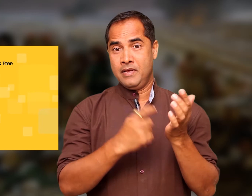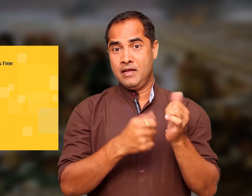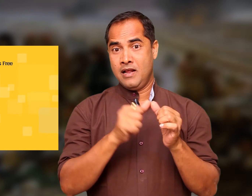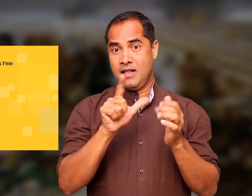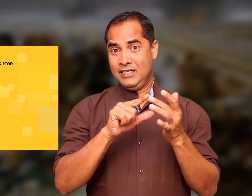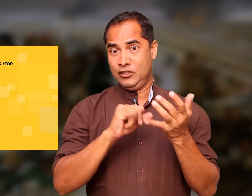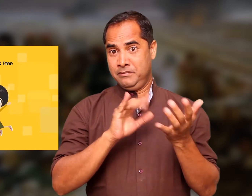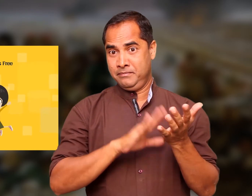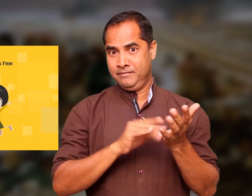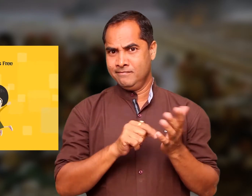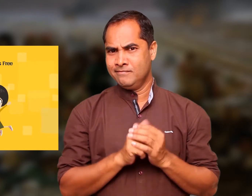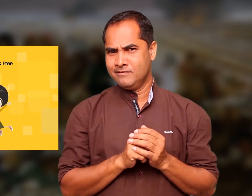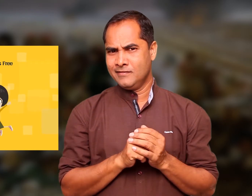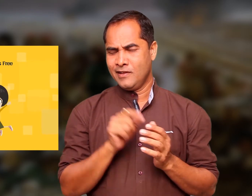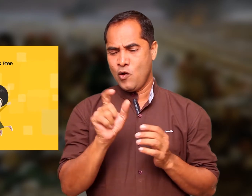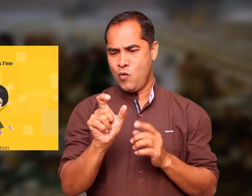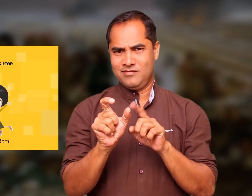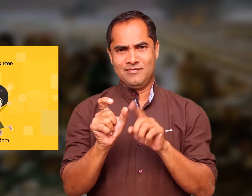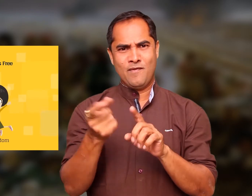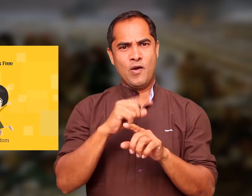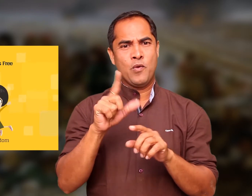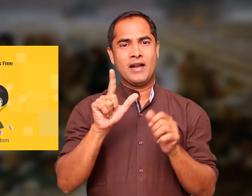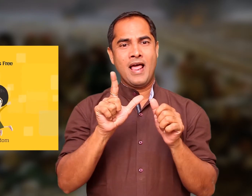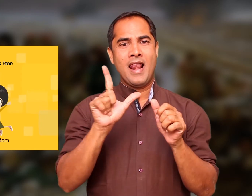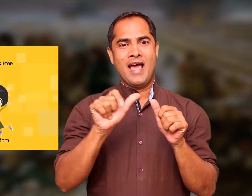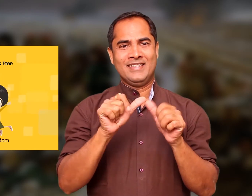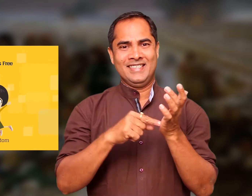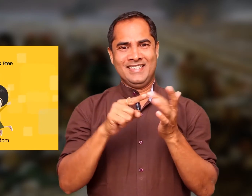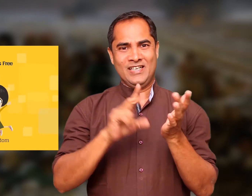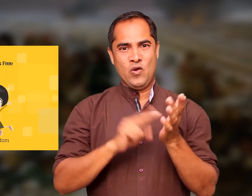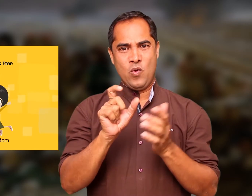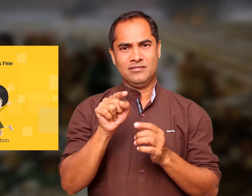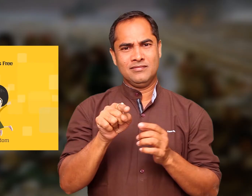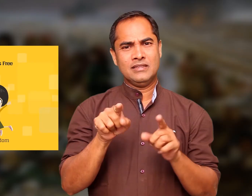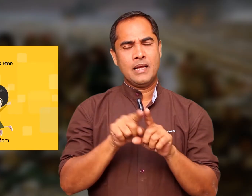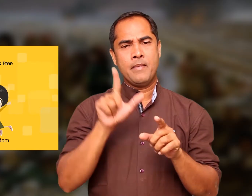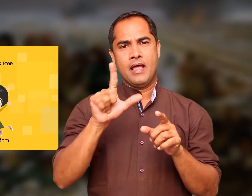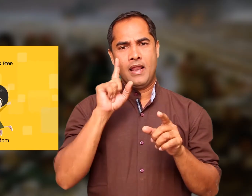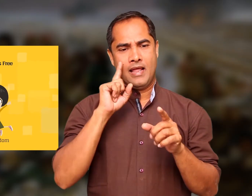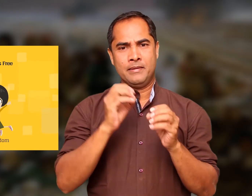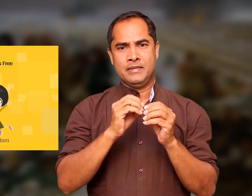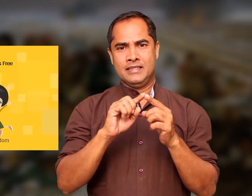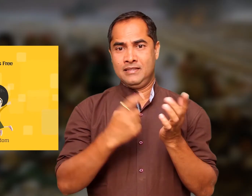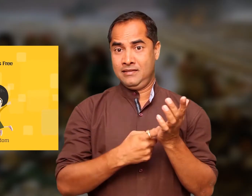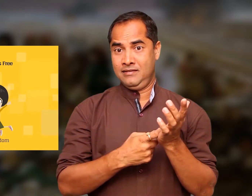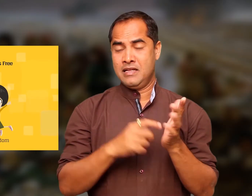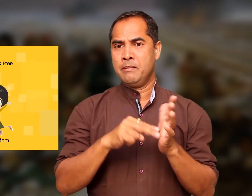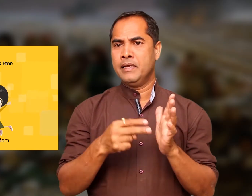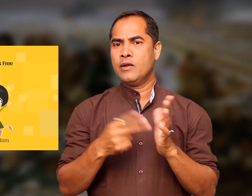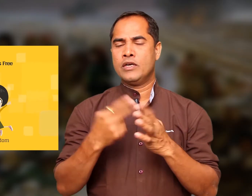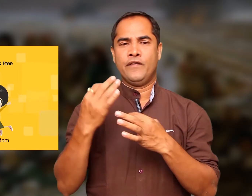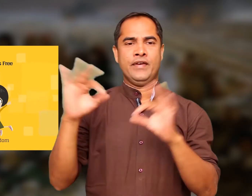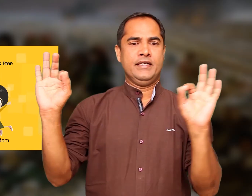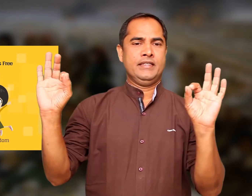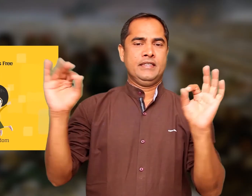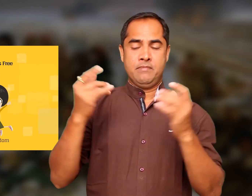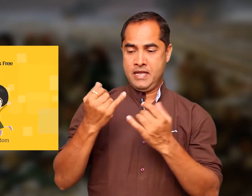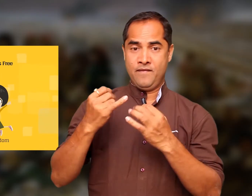nationalism. The term 'liberalism' derives from the Latin root word 'liber' meaning